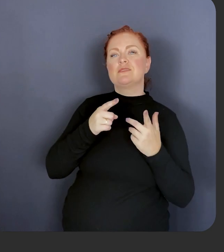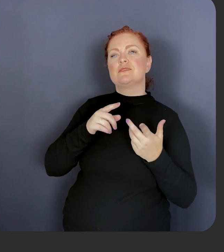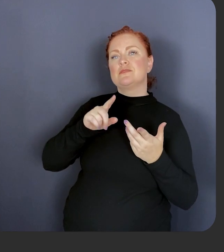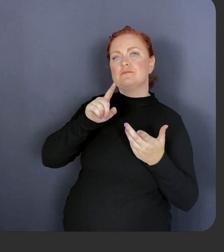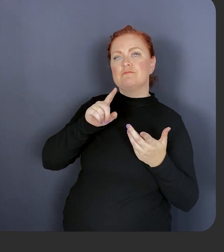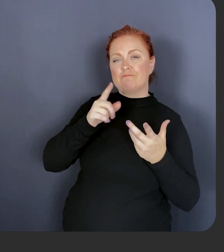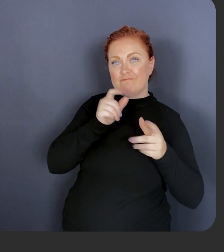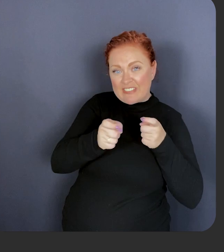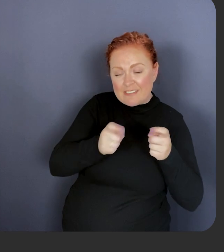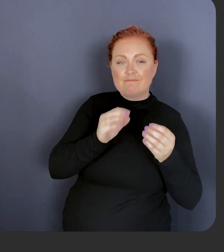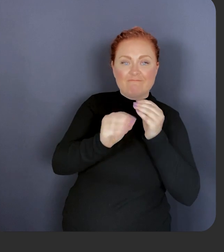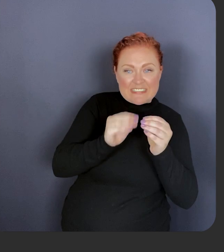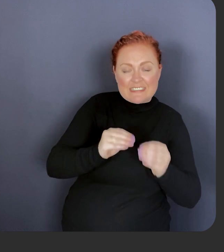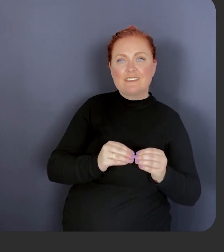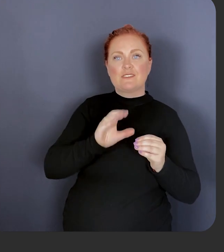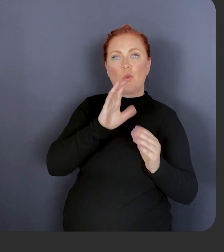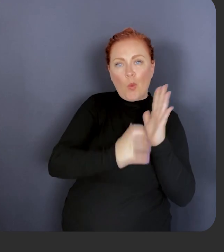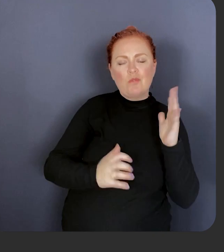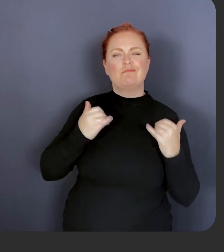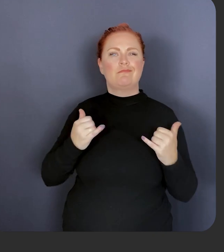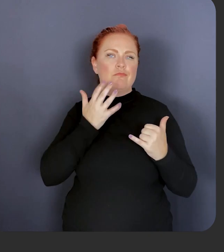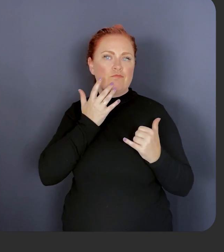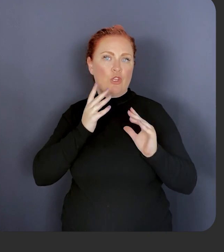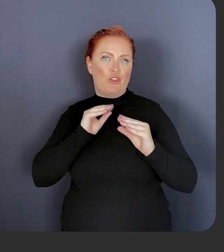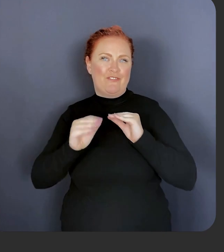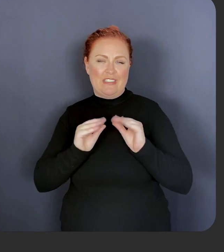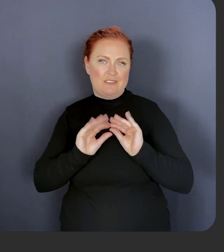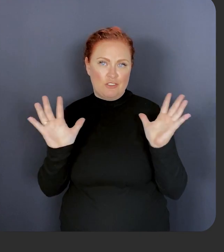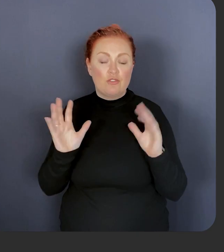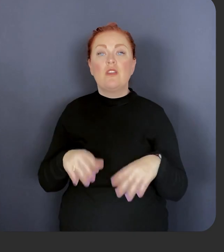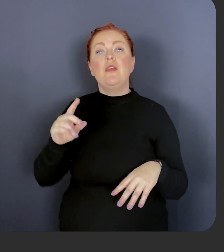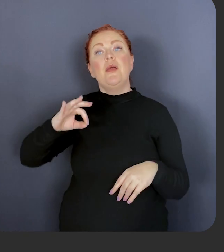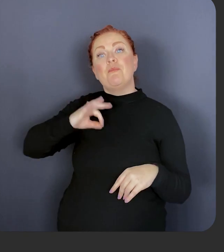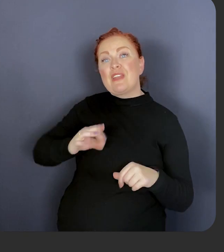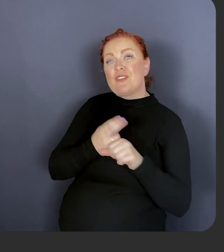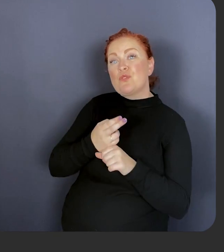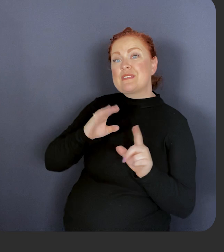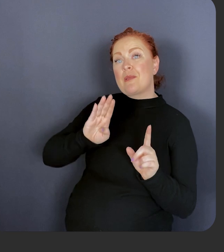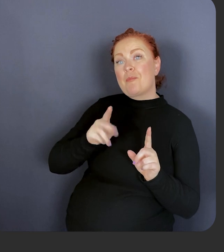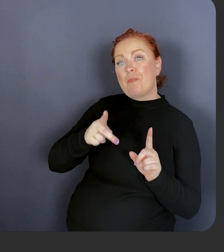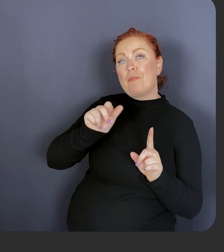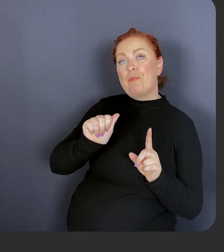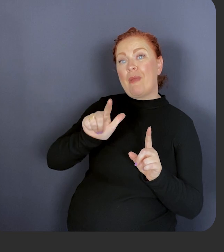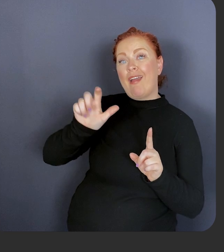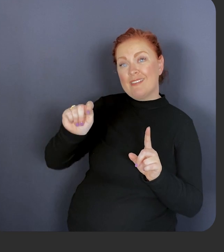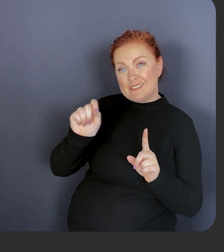fixed the automated thing and my palette is now fixed. And the benefit of doing it in a palette is that anywhere that you're going